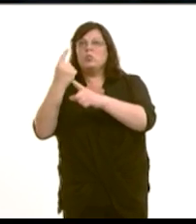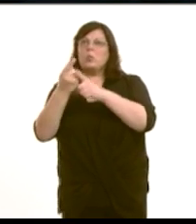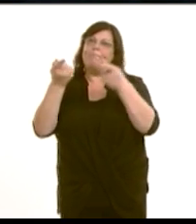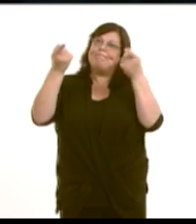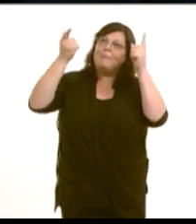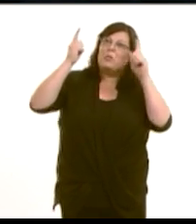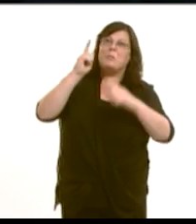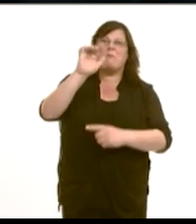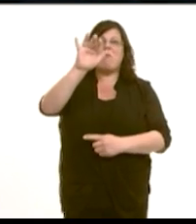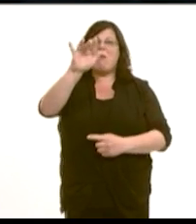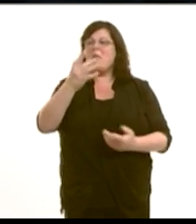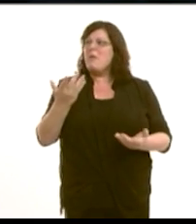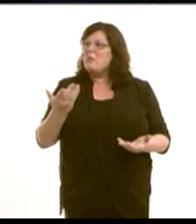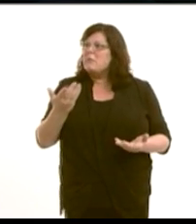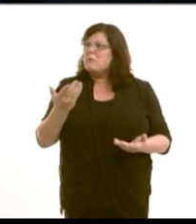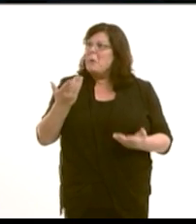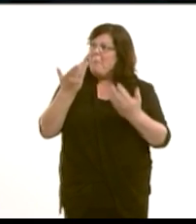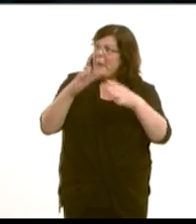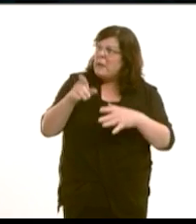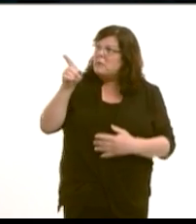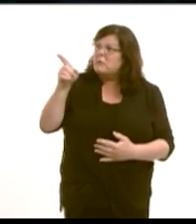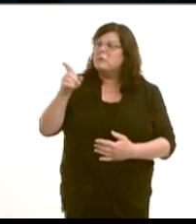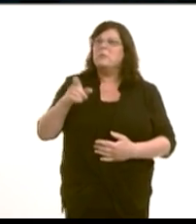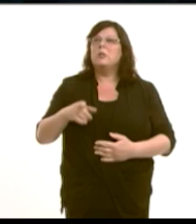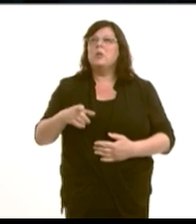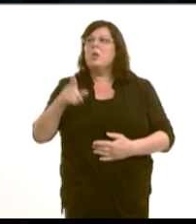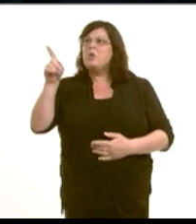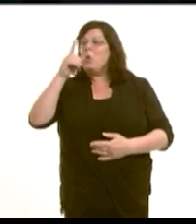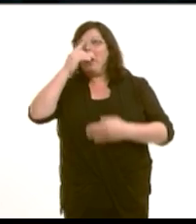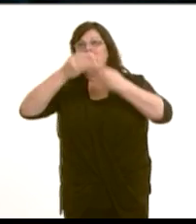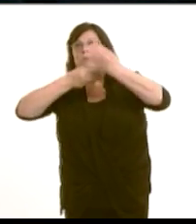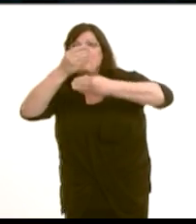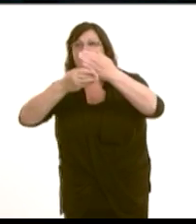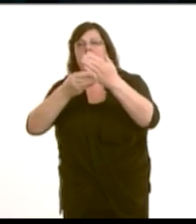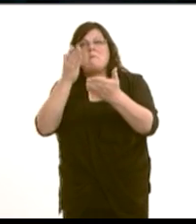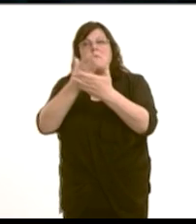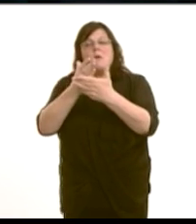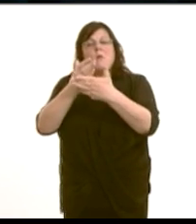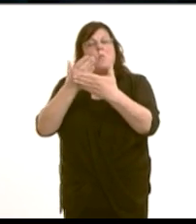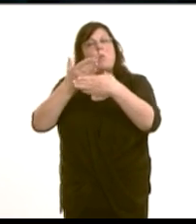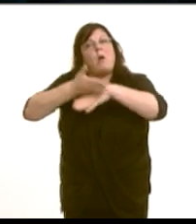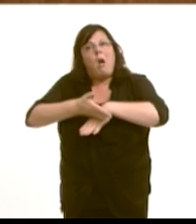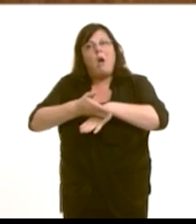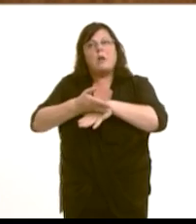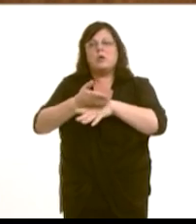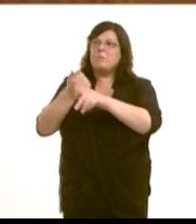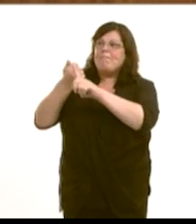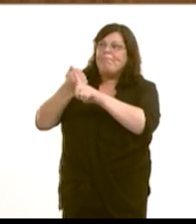level talks, so that they do receive that assurance that you will be working equally as hard as the UK Government to support them?